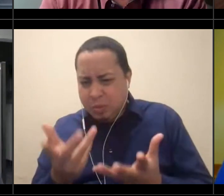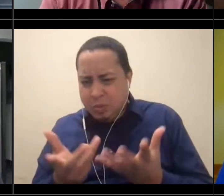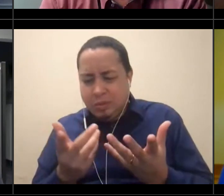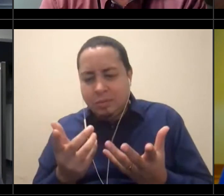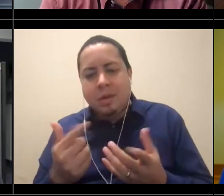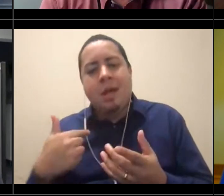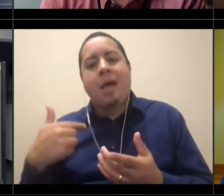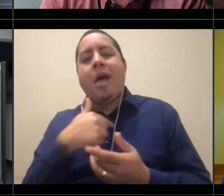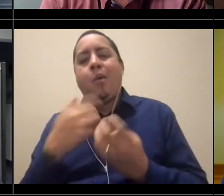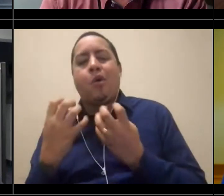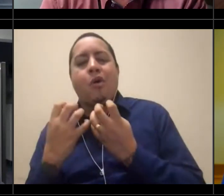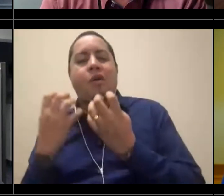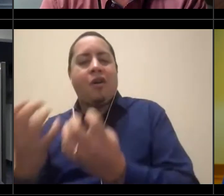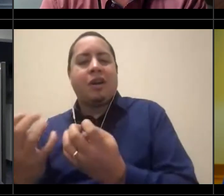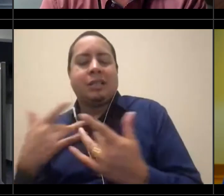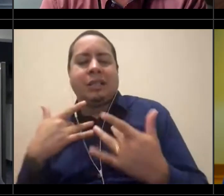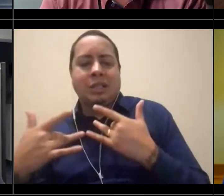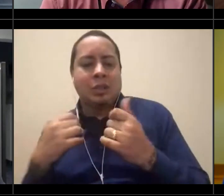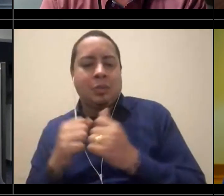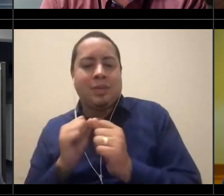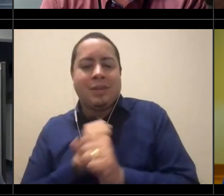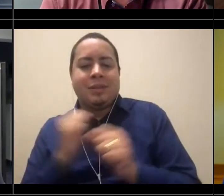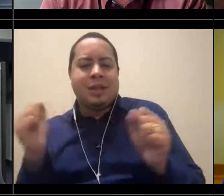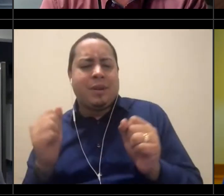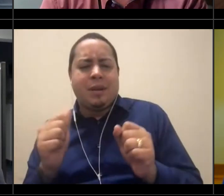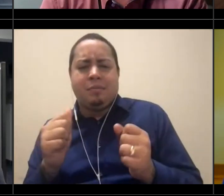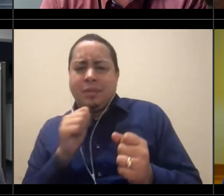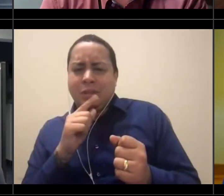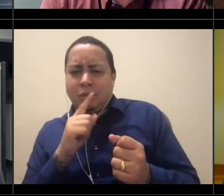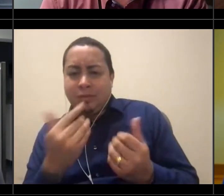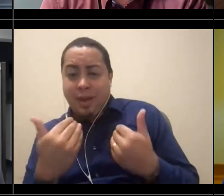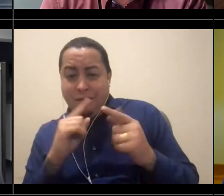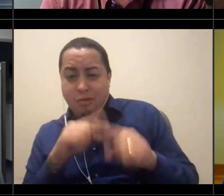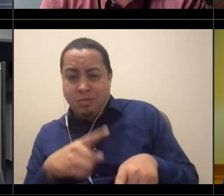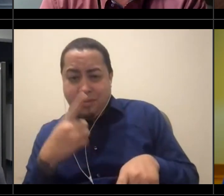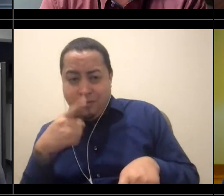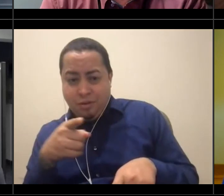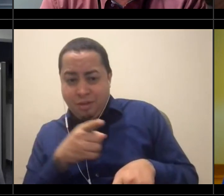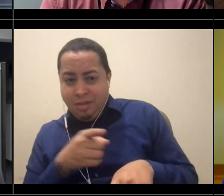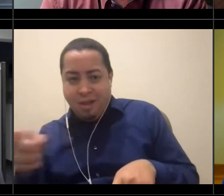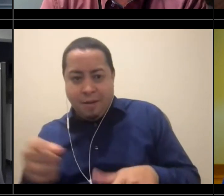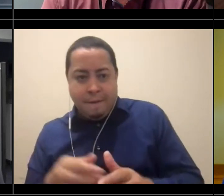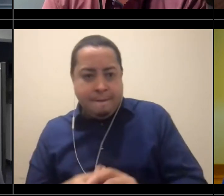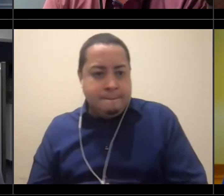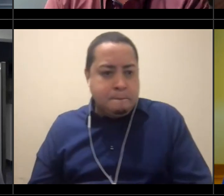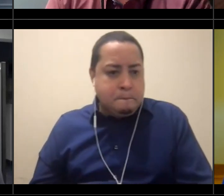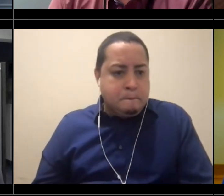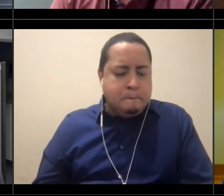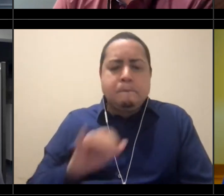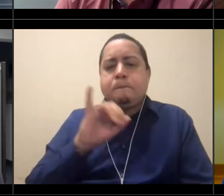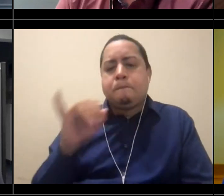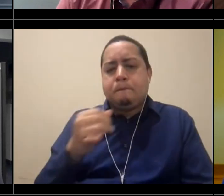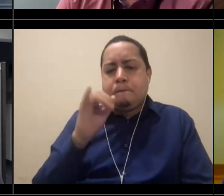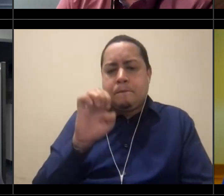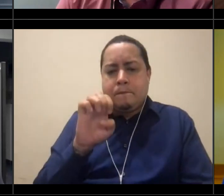So I was just curious if you had any response to that. So I think it just goes to the importance of the beacons